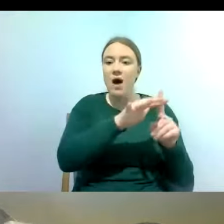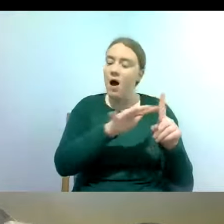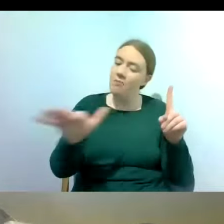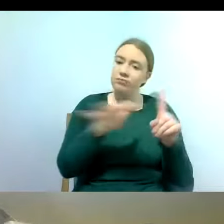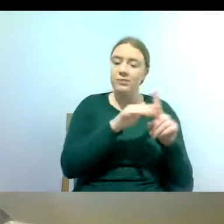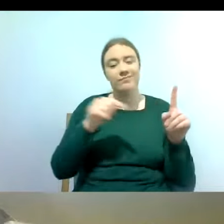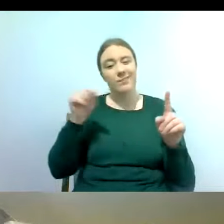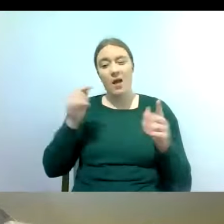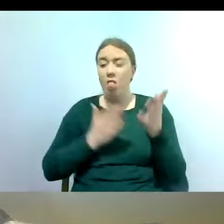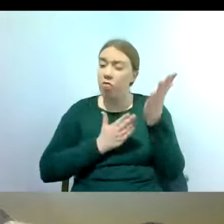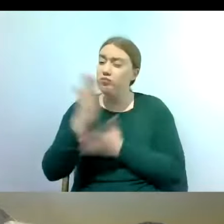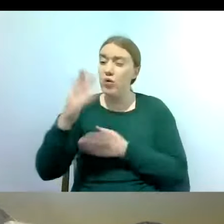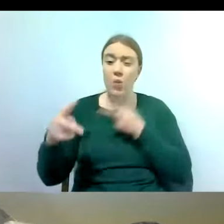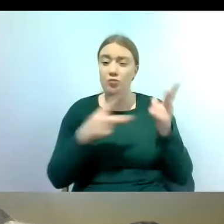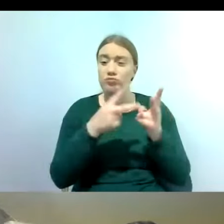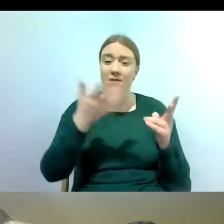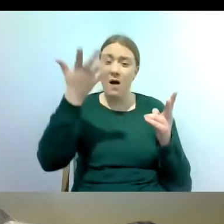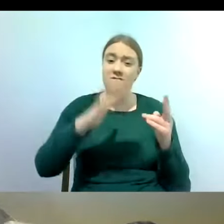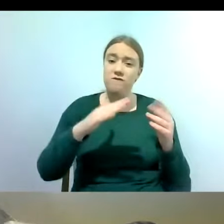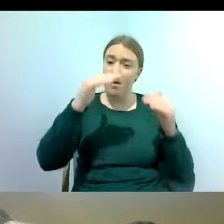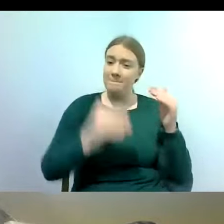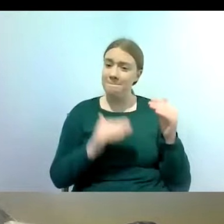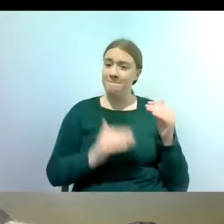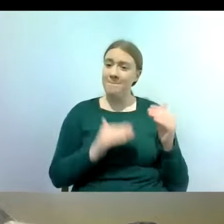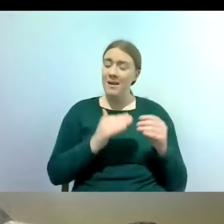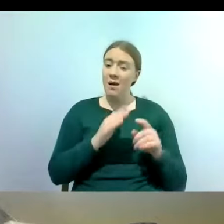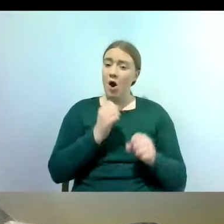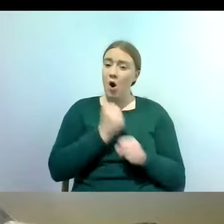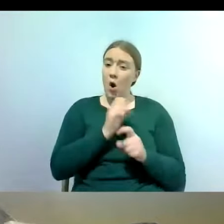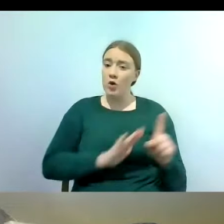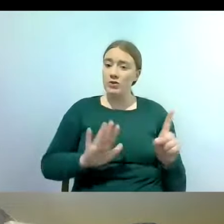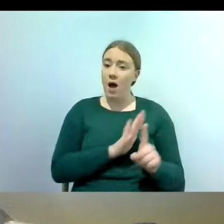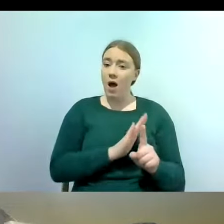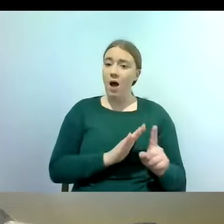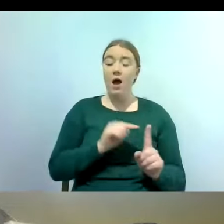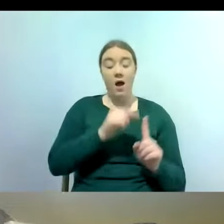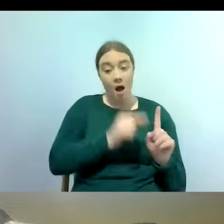through the river from the tidal reaches down near gloucester up into worcester and the river teme